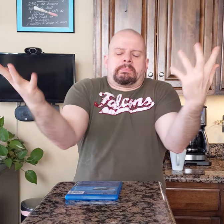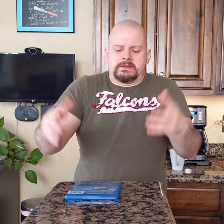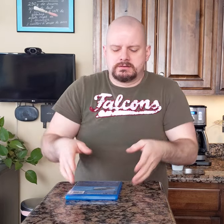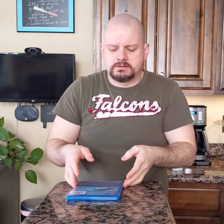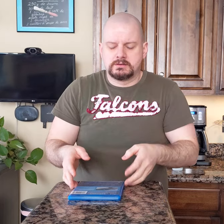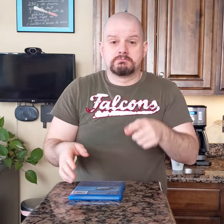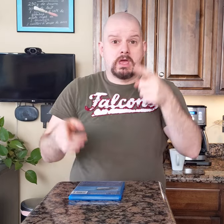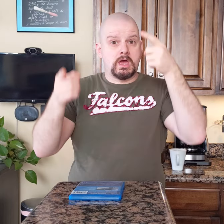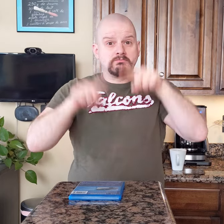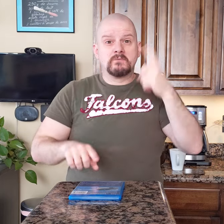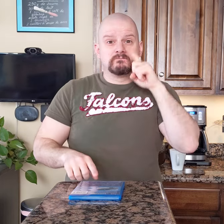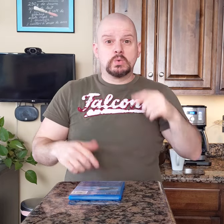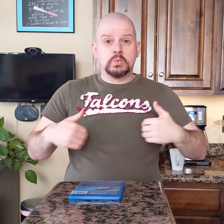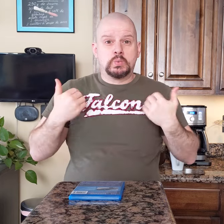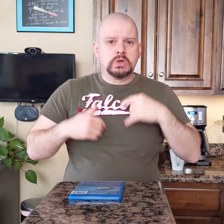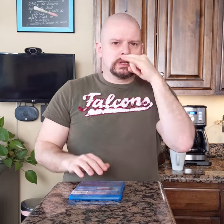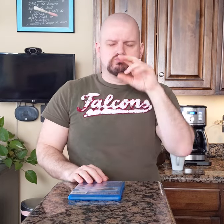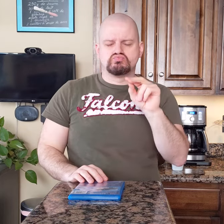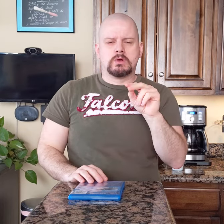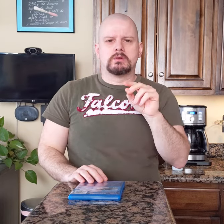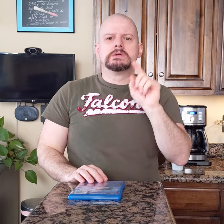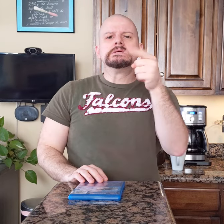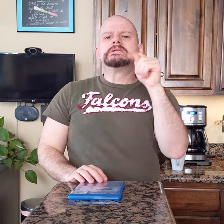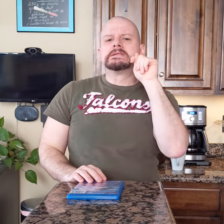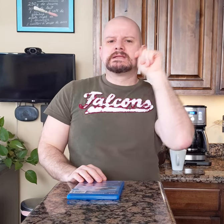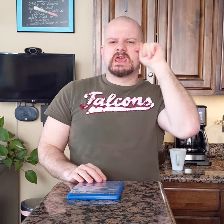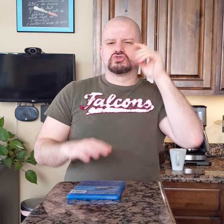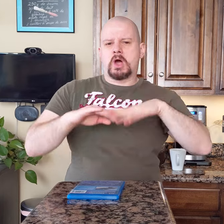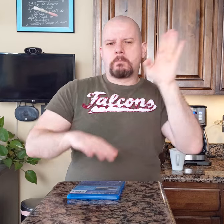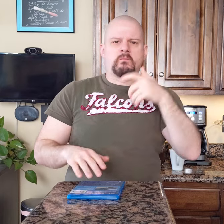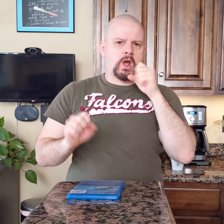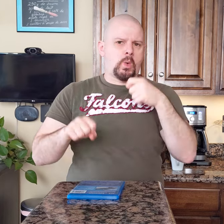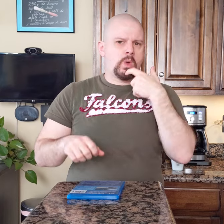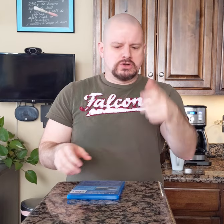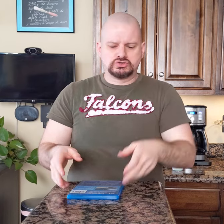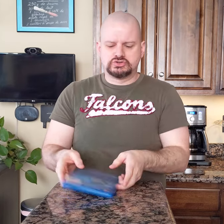This is not suitable for young kids, it's for teenagers and older.